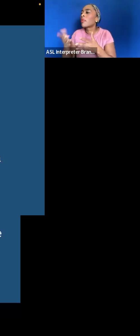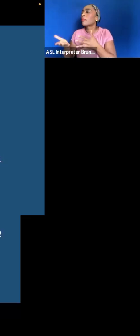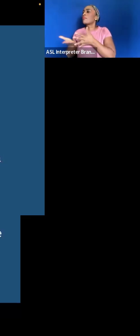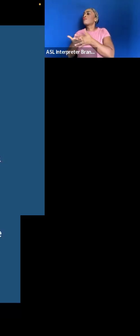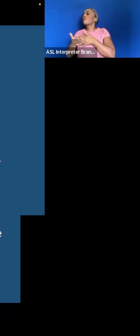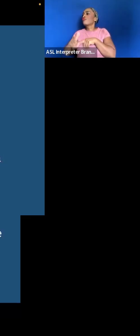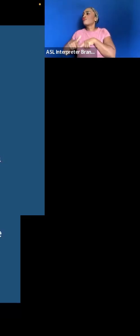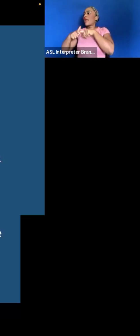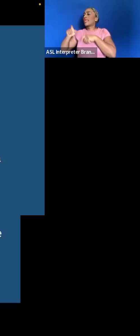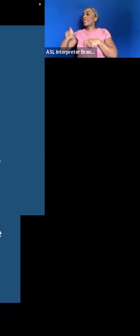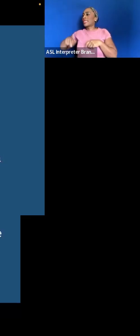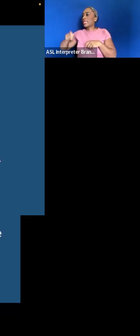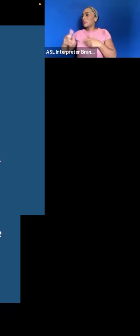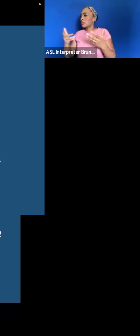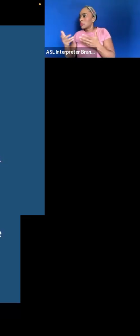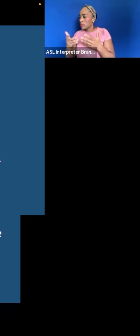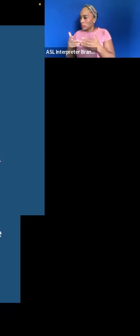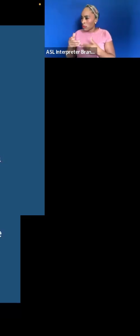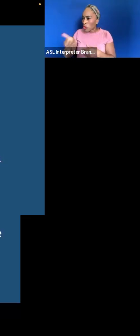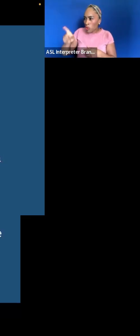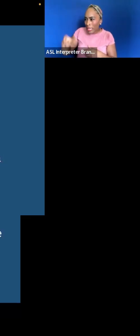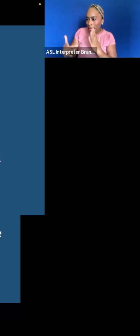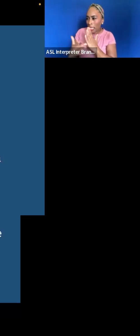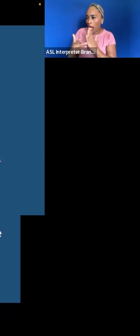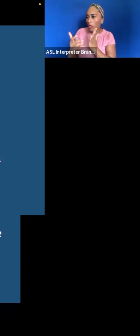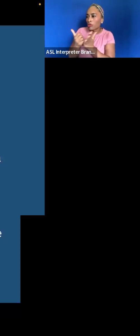The assistive technology that they're going to use to access the test.